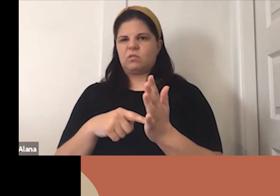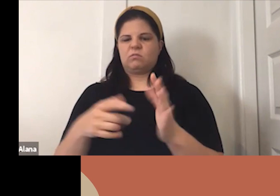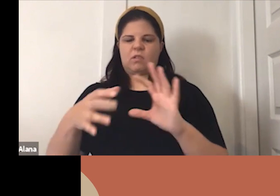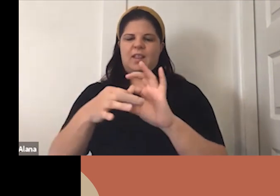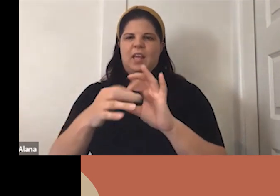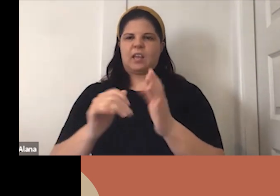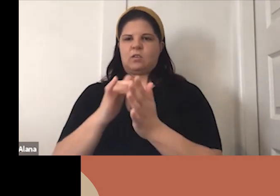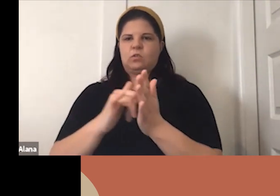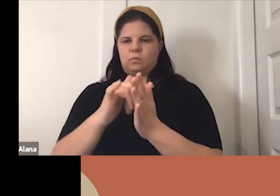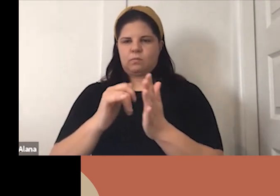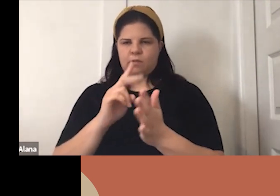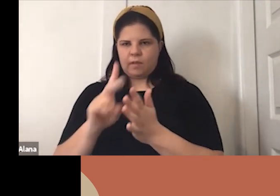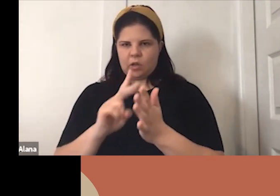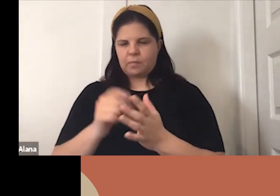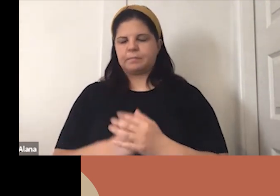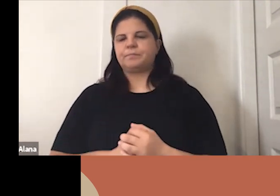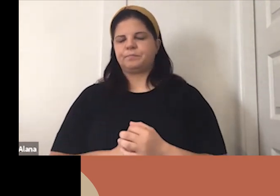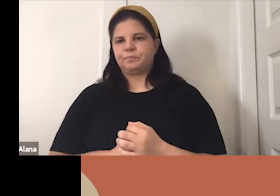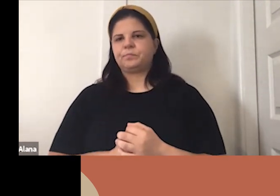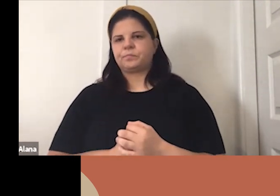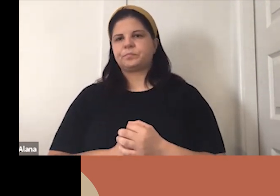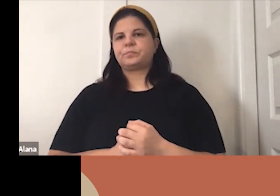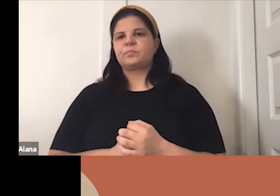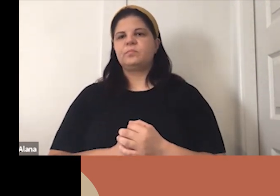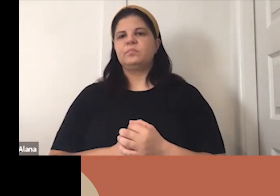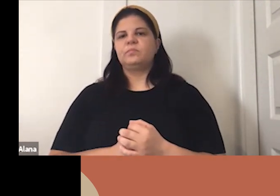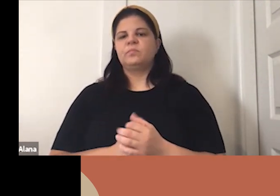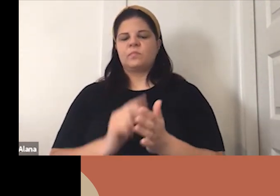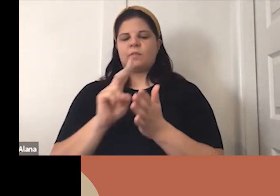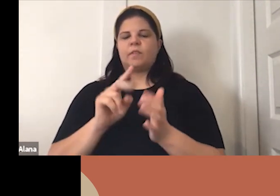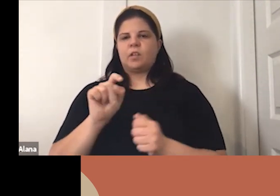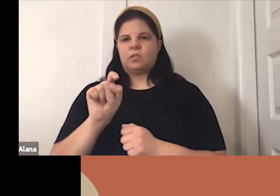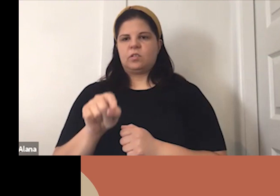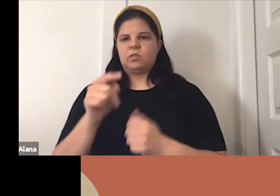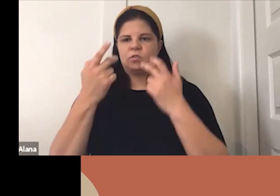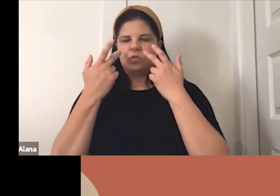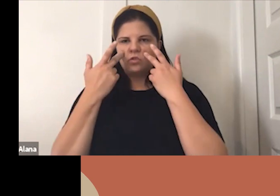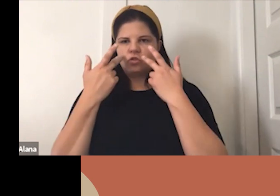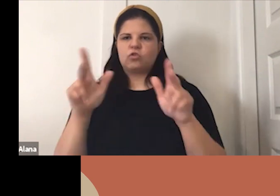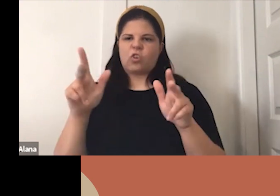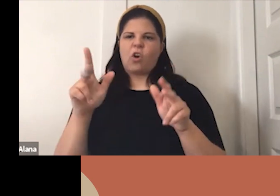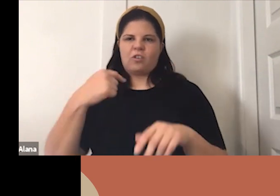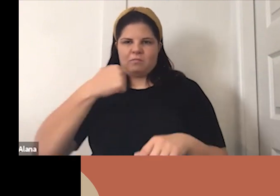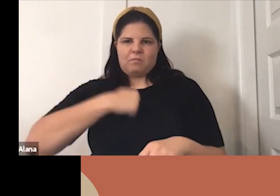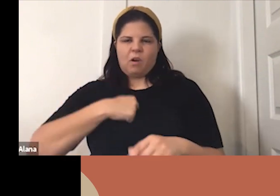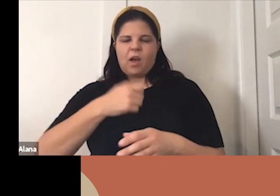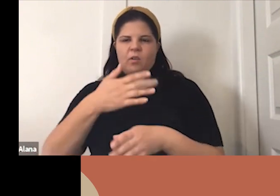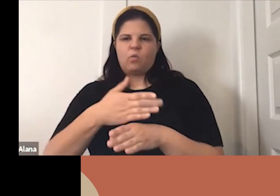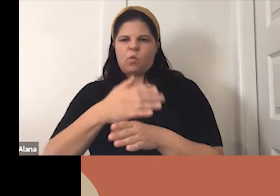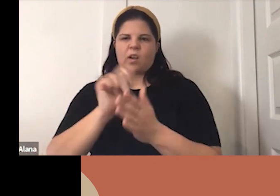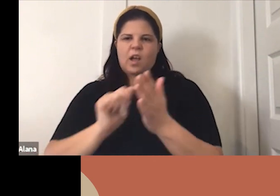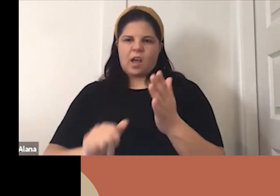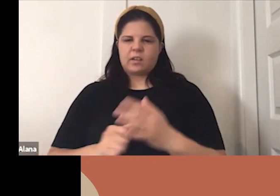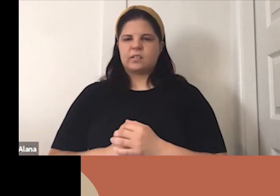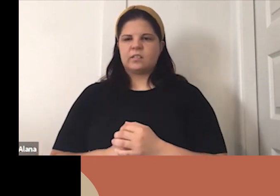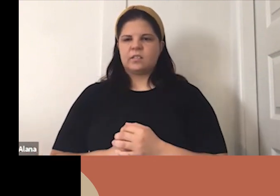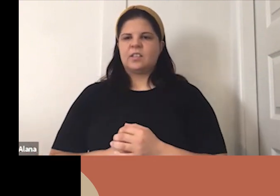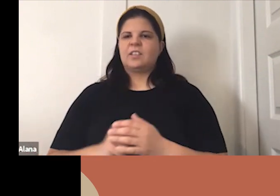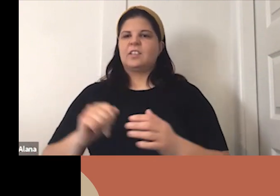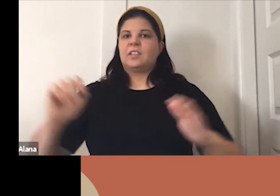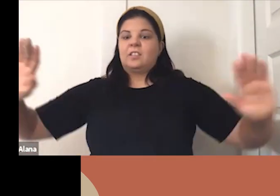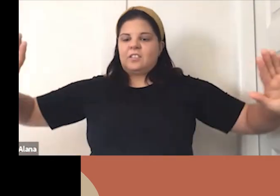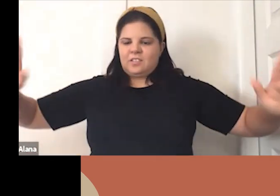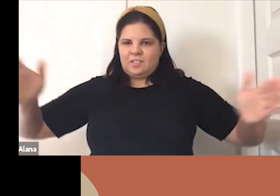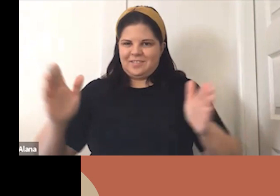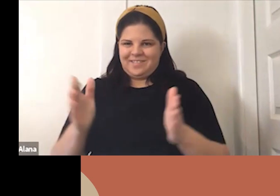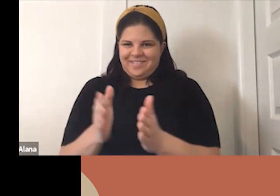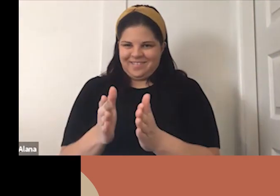And that web link actually shows the end result or actually it's a very compressed version